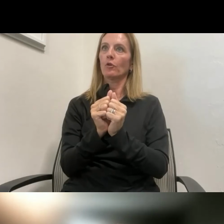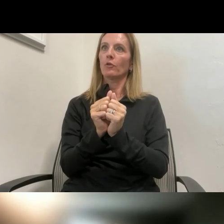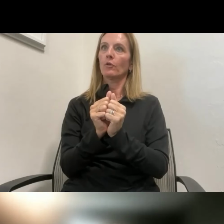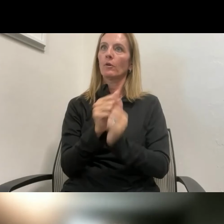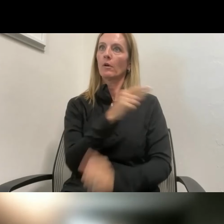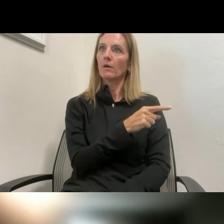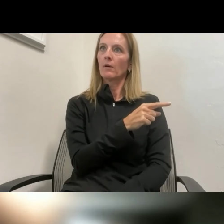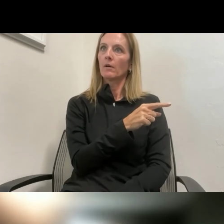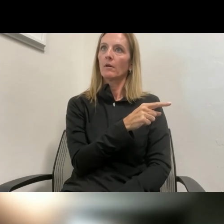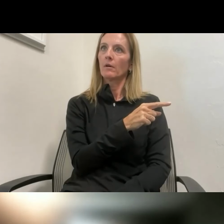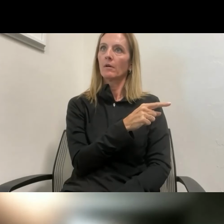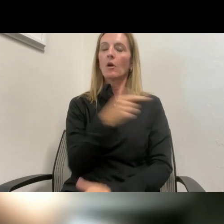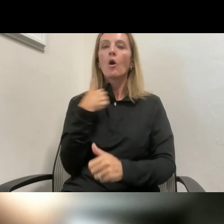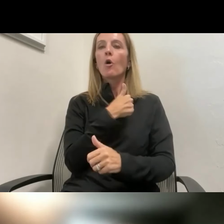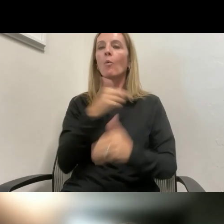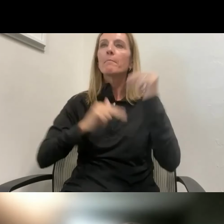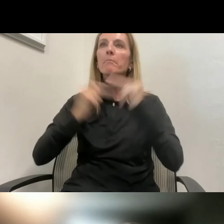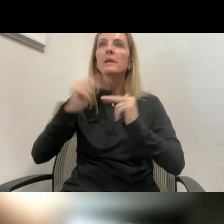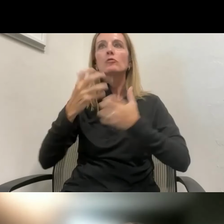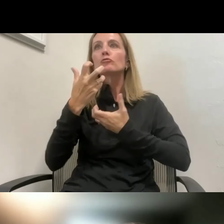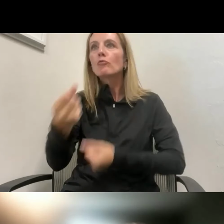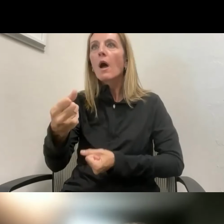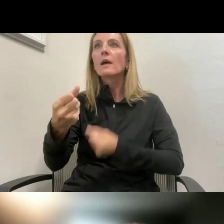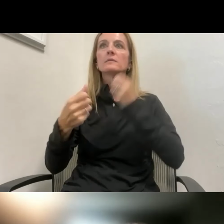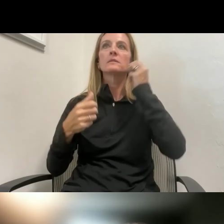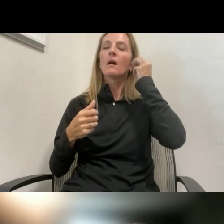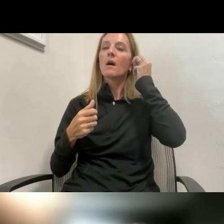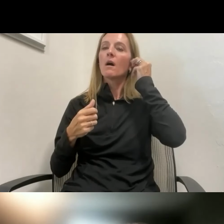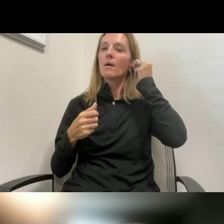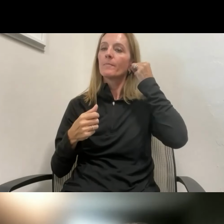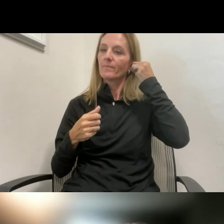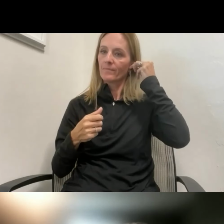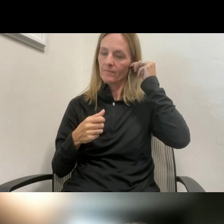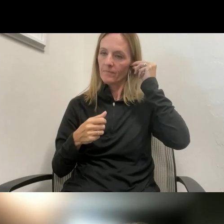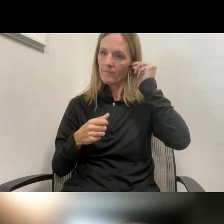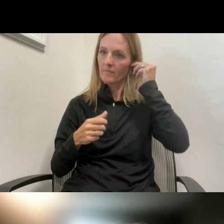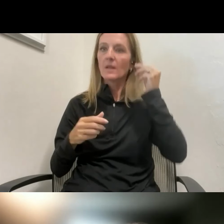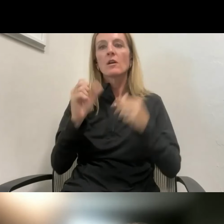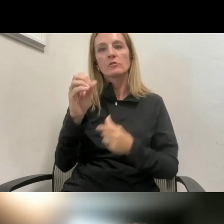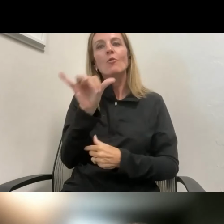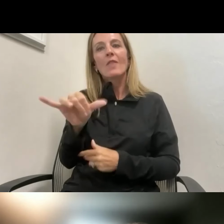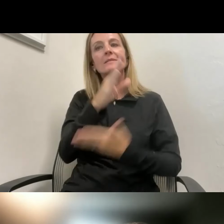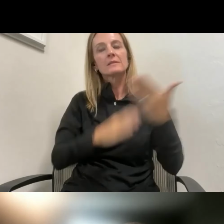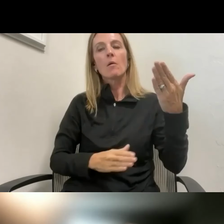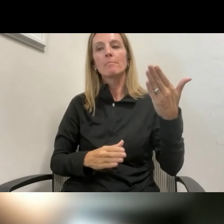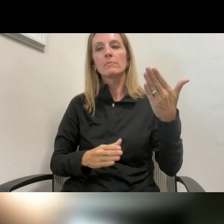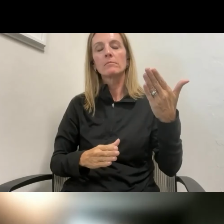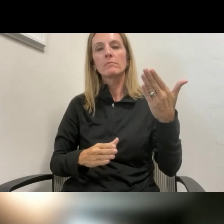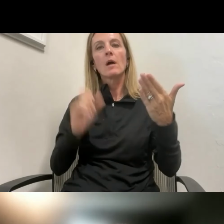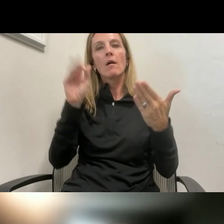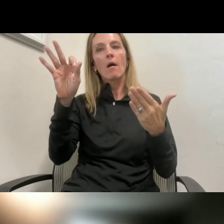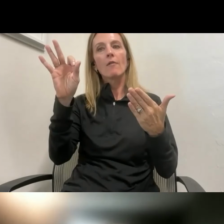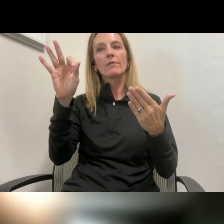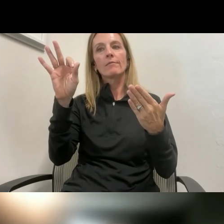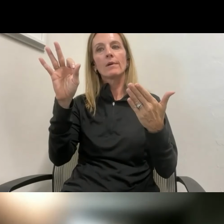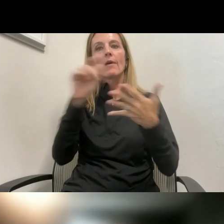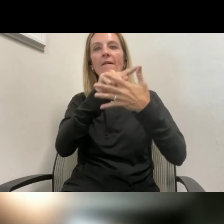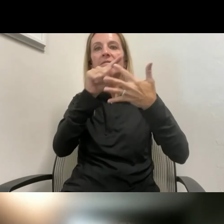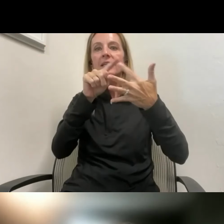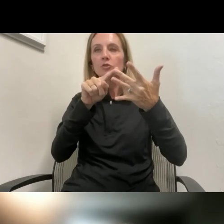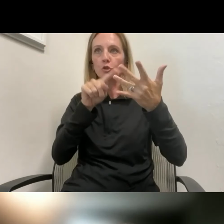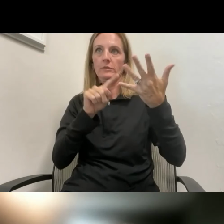building up consensus in our decision-making. And so those are some of the features. We listen. My